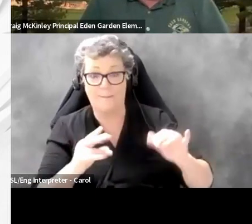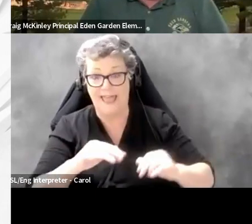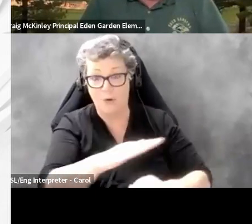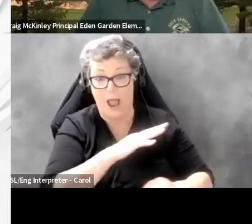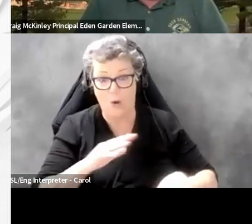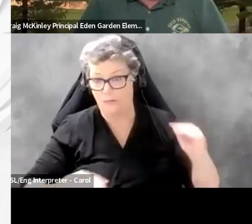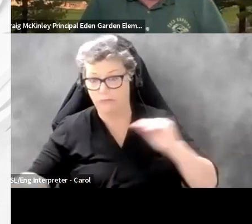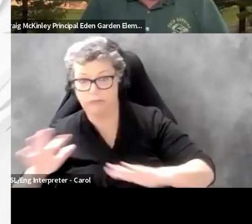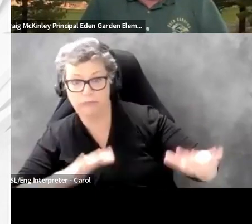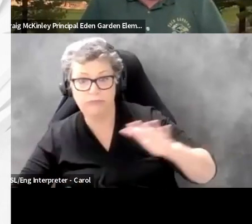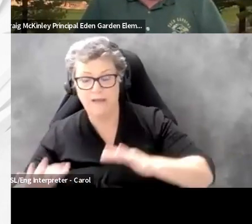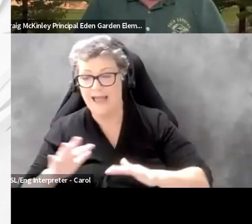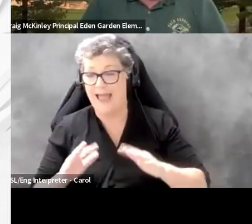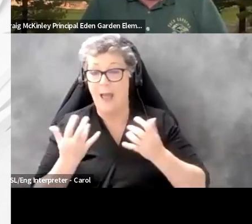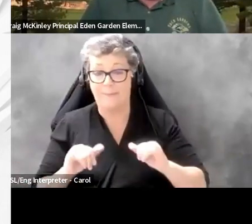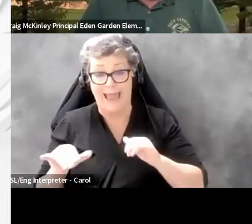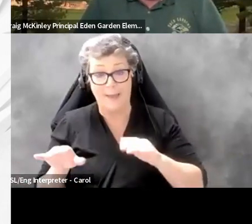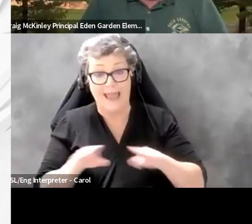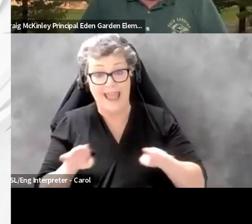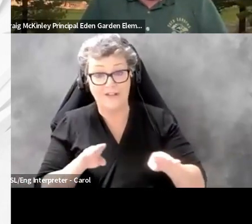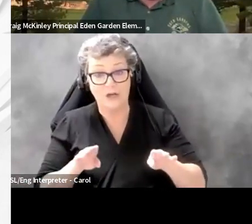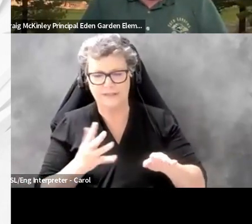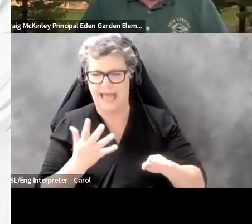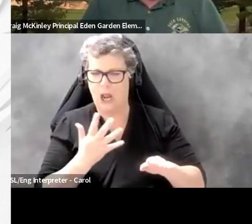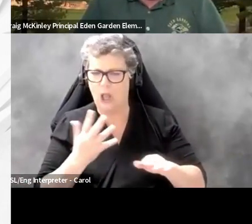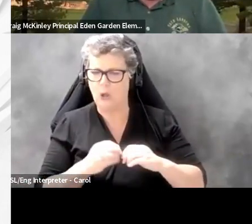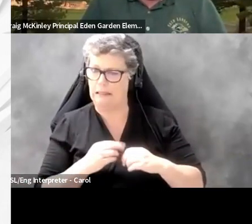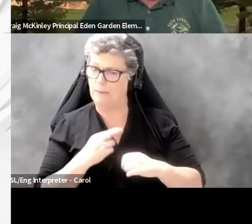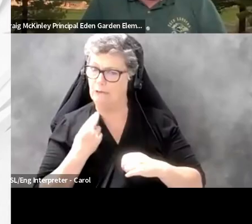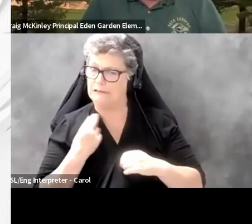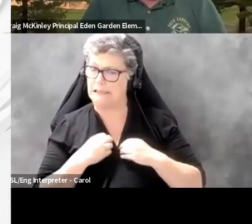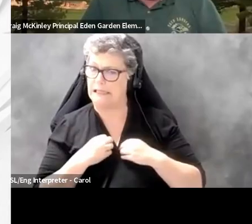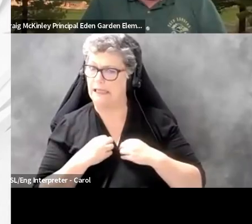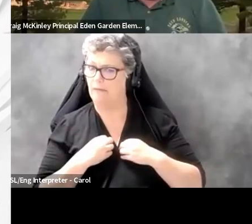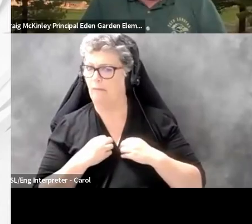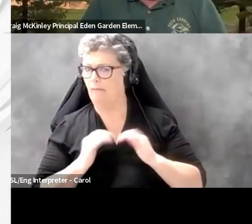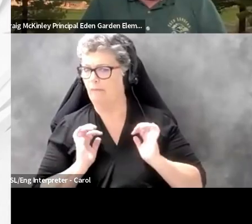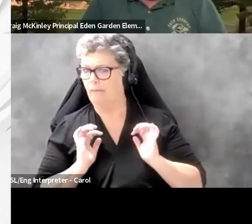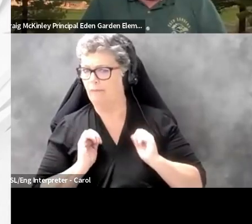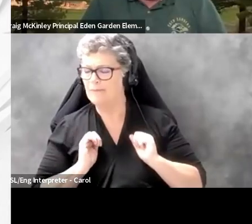There might be some play behaviors that look a little risky. And at some of us might have